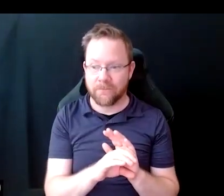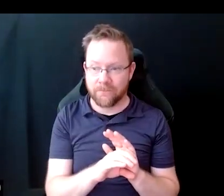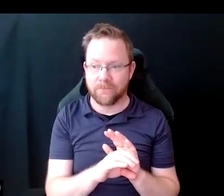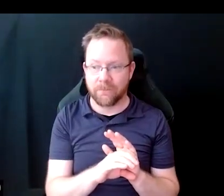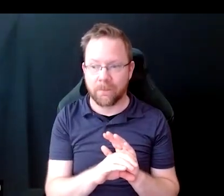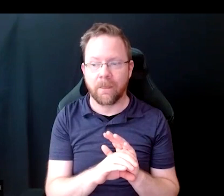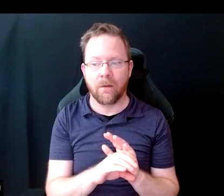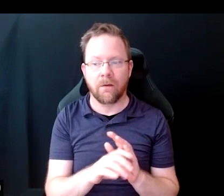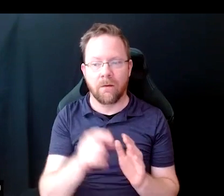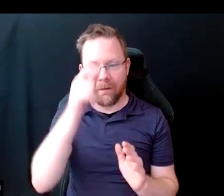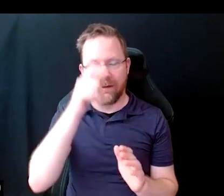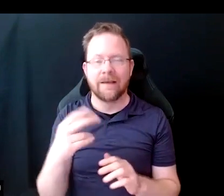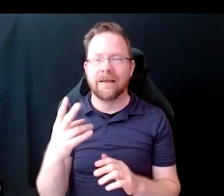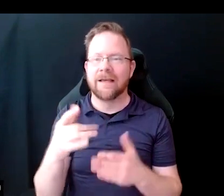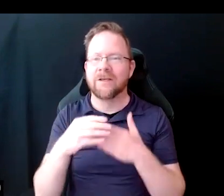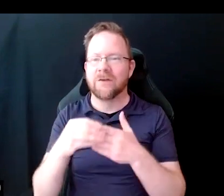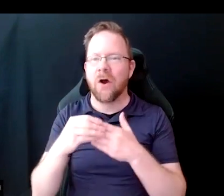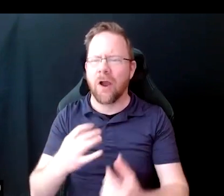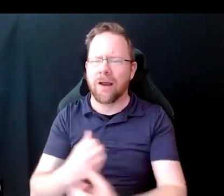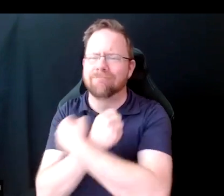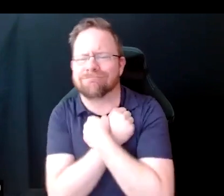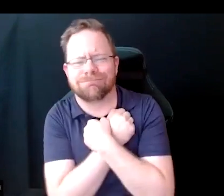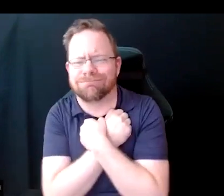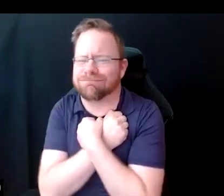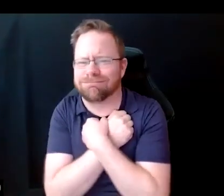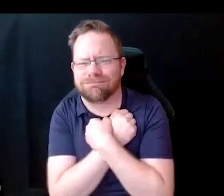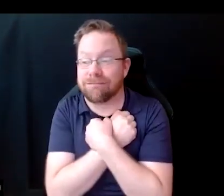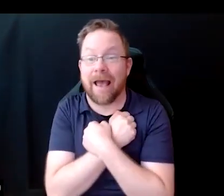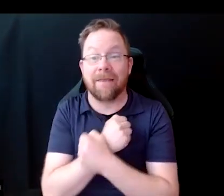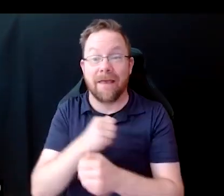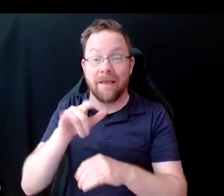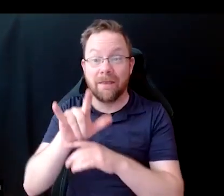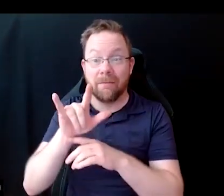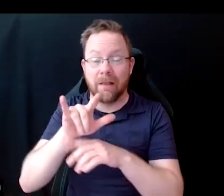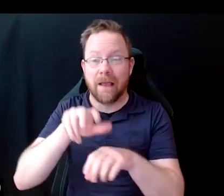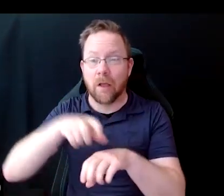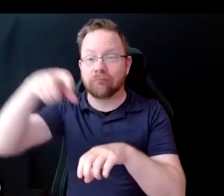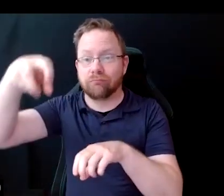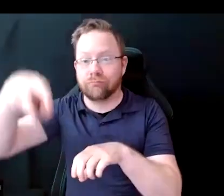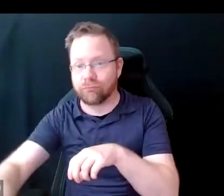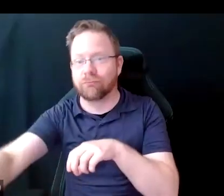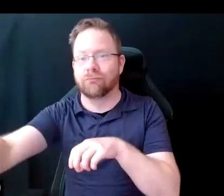giving his dog guide a big hug, grabbing him up in his arms, and jumping out of the plane onto the slide with doggie in arms.